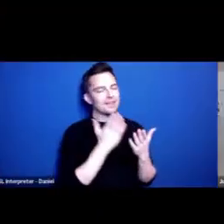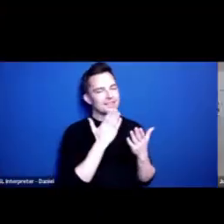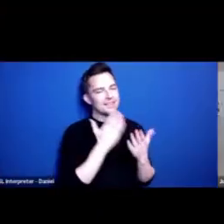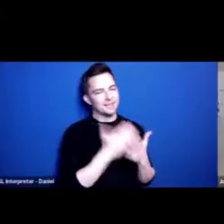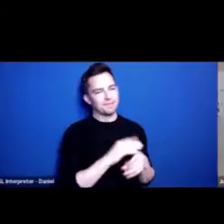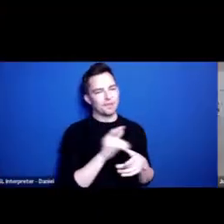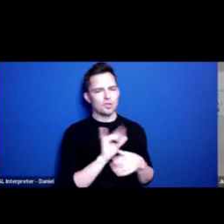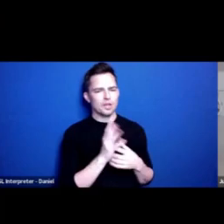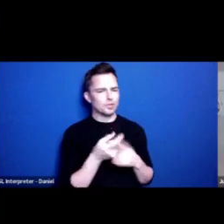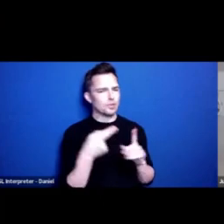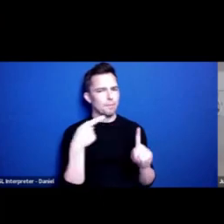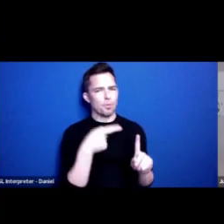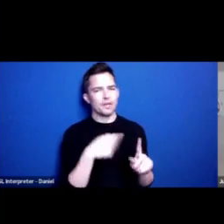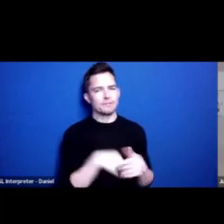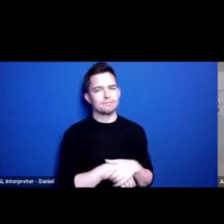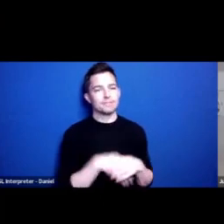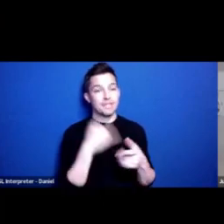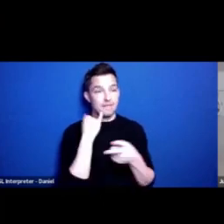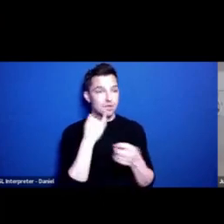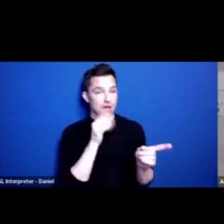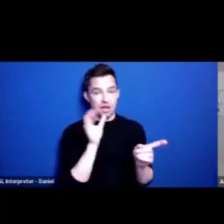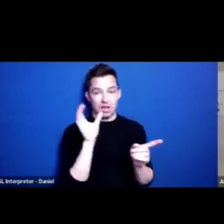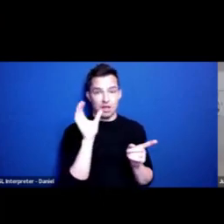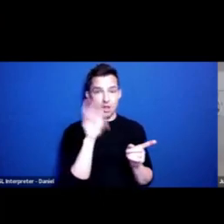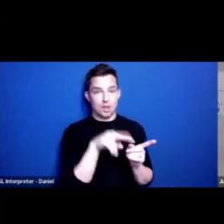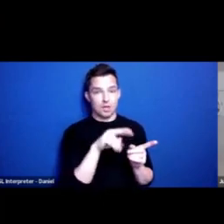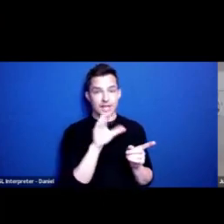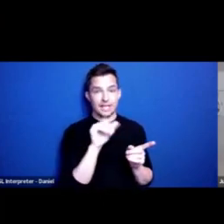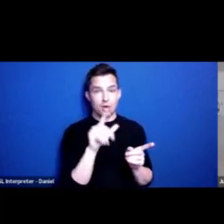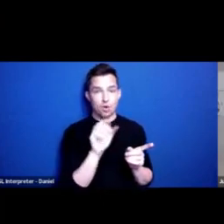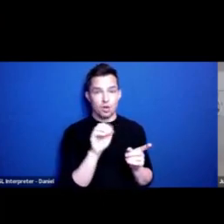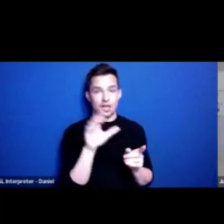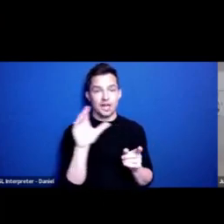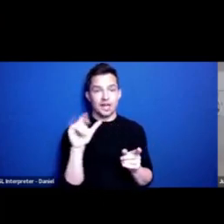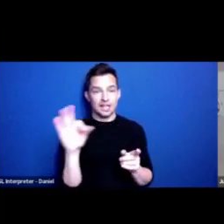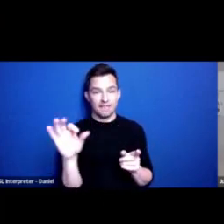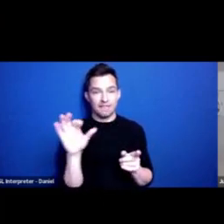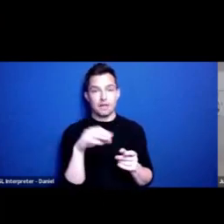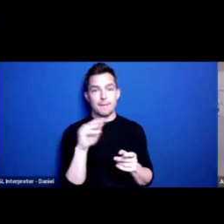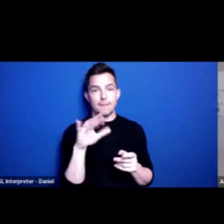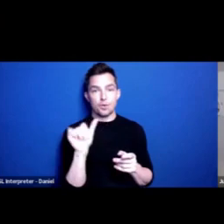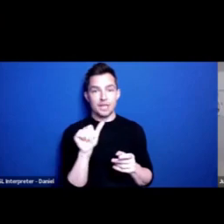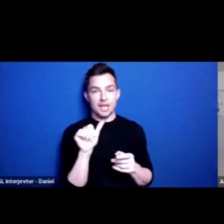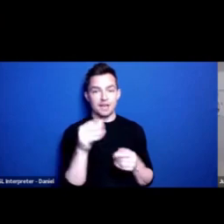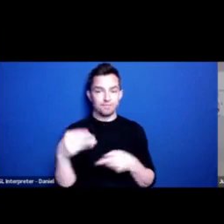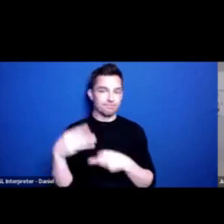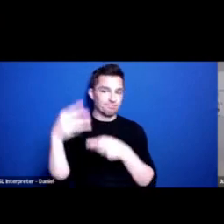just want to point out if if you're not looking Carole, Cliff, and Maria, take a look at the chat. There's some really excellent comments in there. And